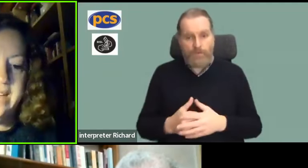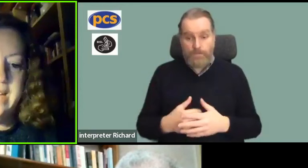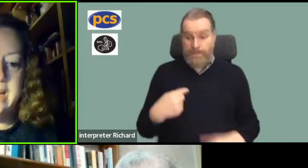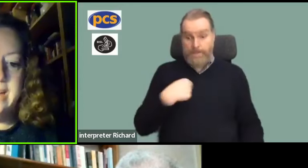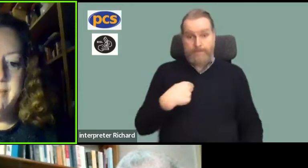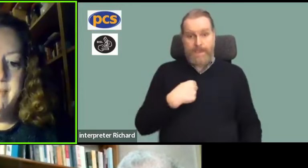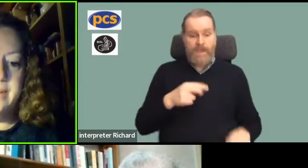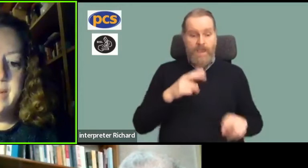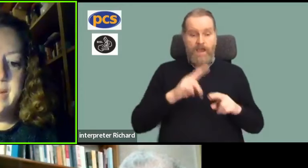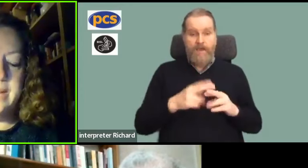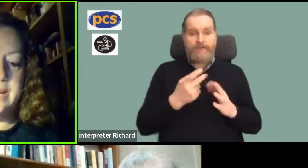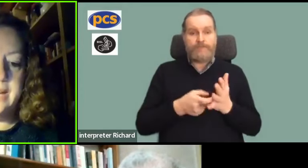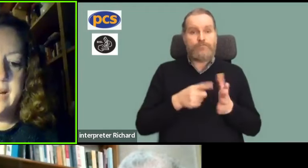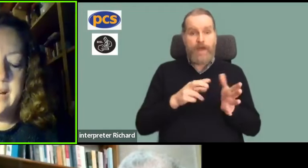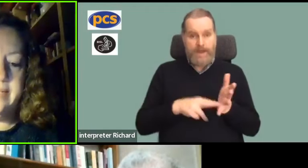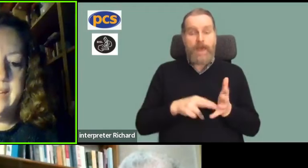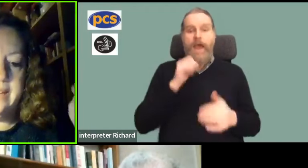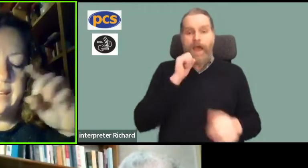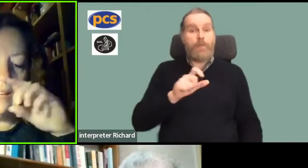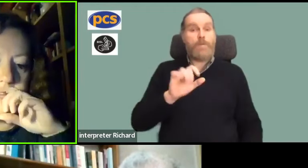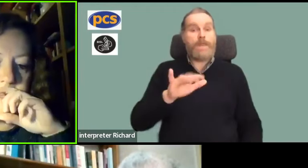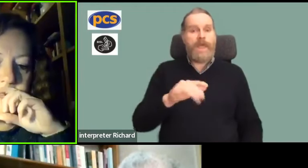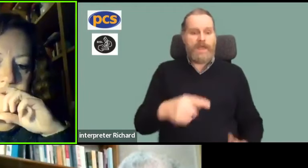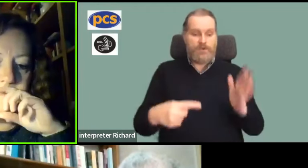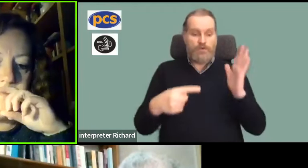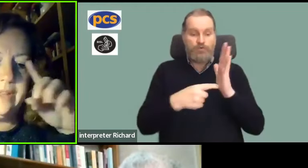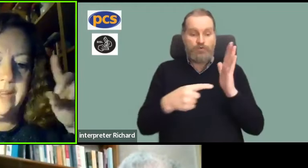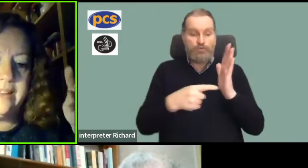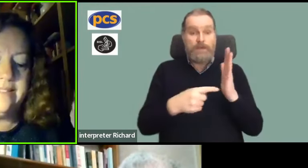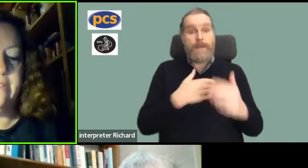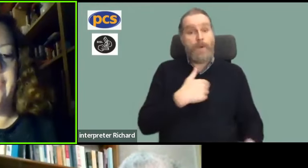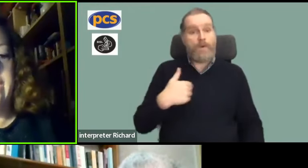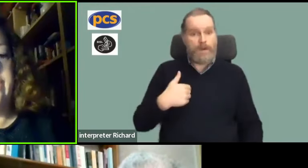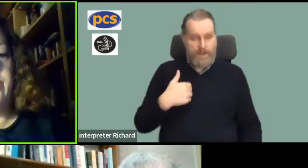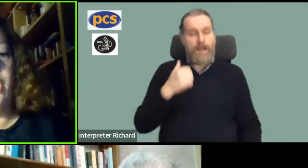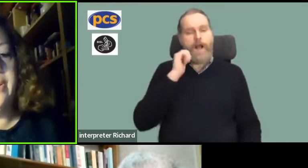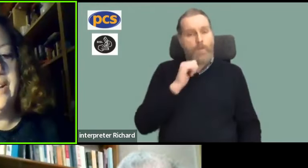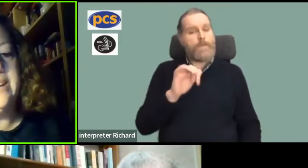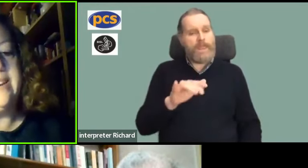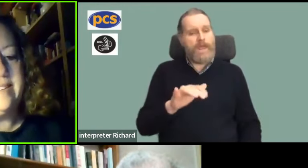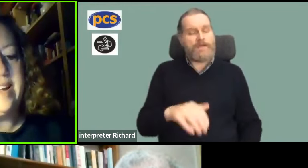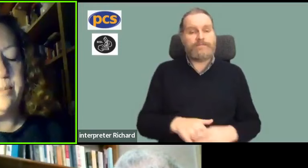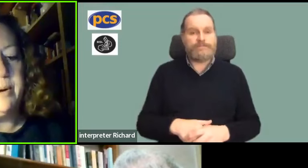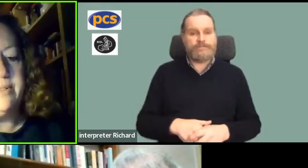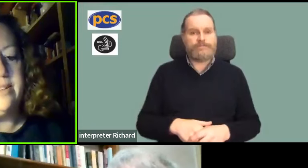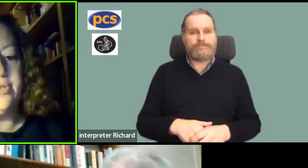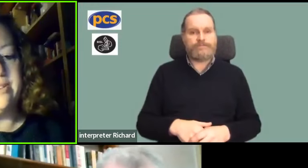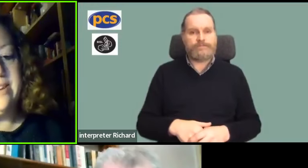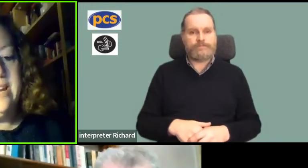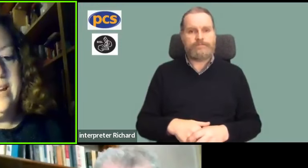i'm hoping to join you, Beth i'm hoping to join you, Beth on Tuesday morning morning. As well. I As well. I I think, As well. I I think, and